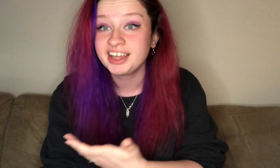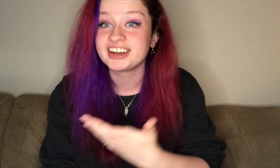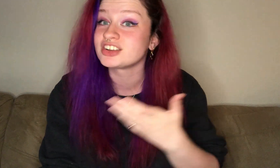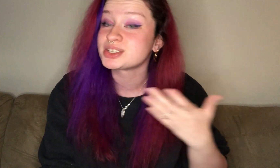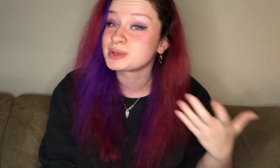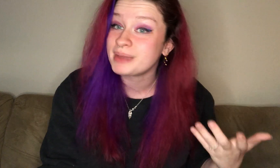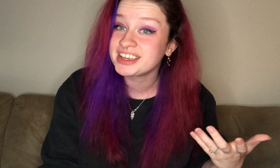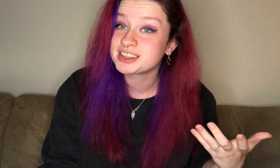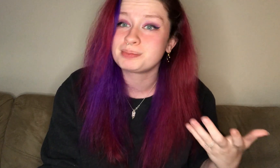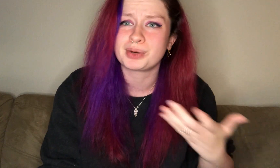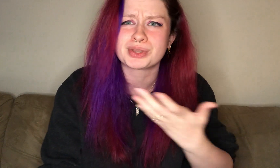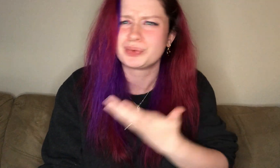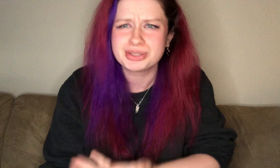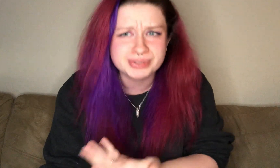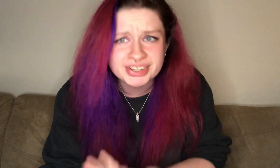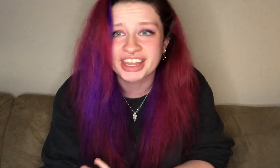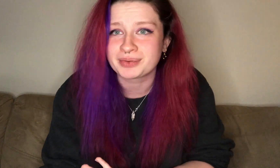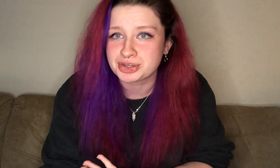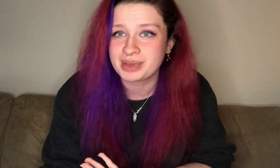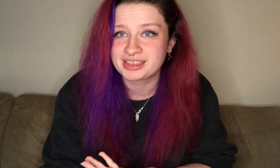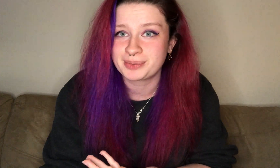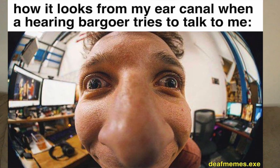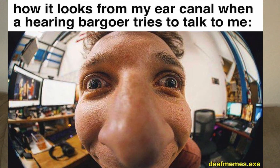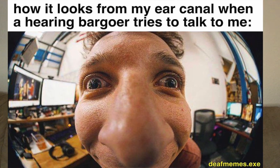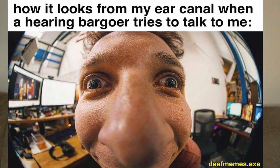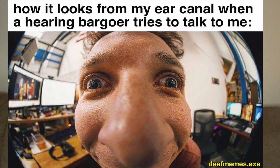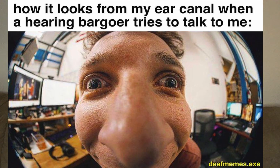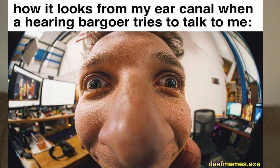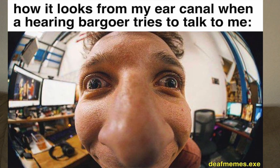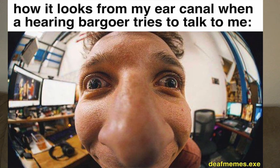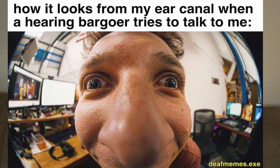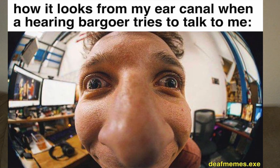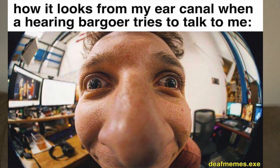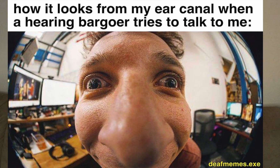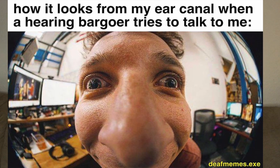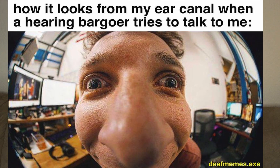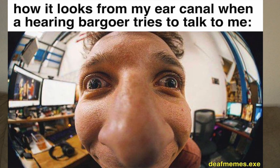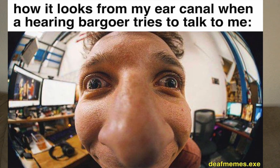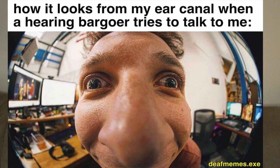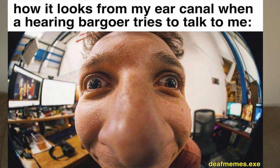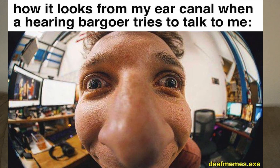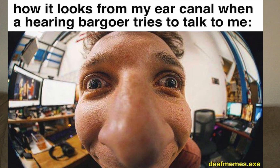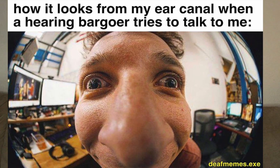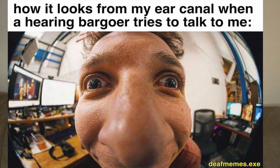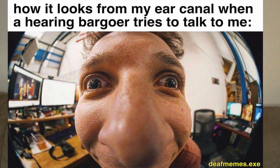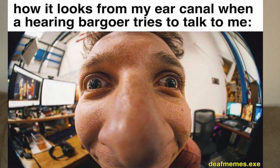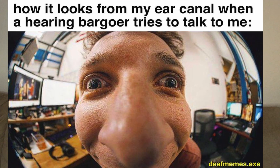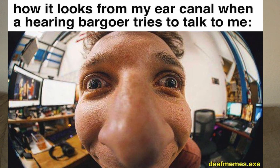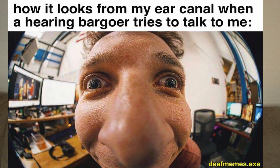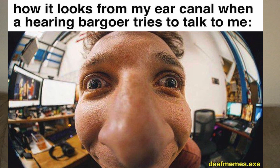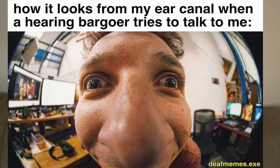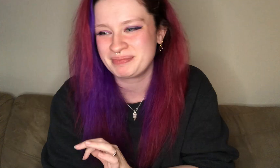not just with making them but with what you look like when you make them how it looks from my ear canal when a hearing bar goer tries to talk to me: